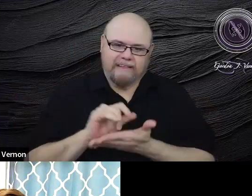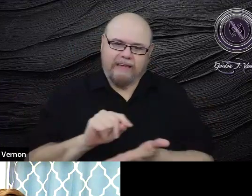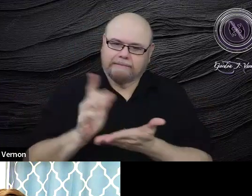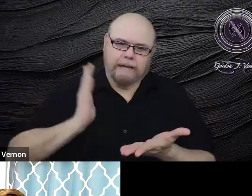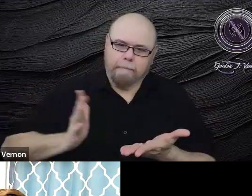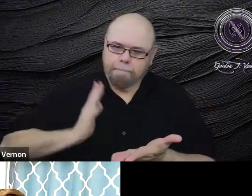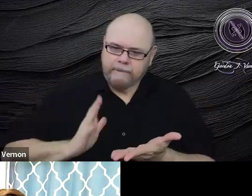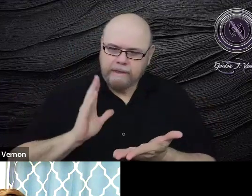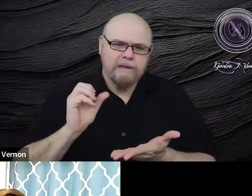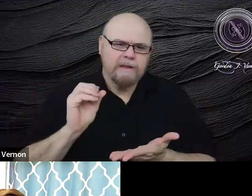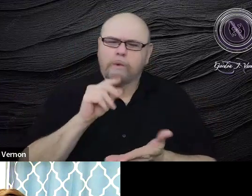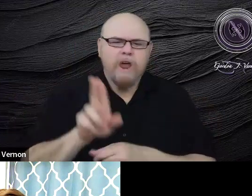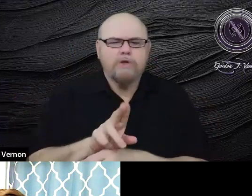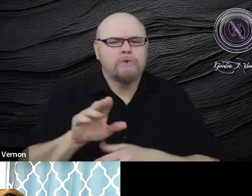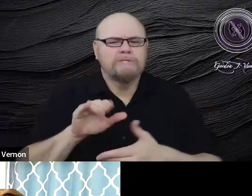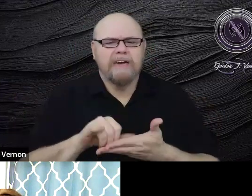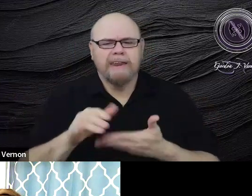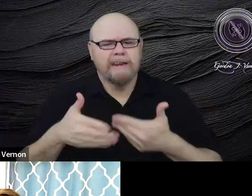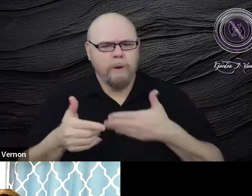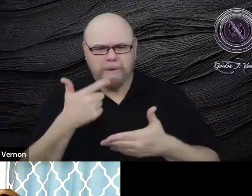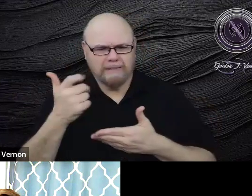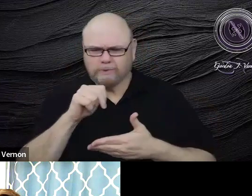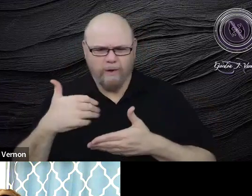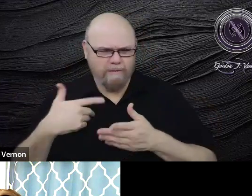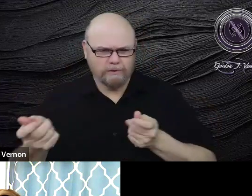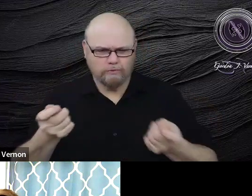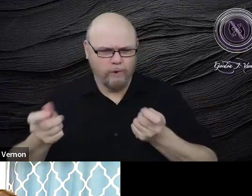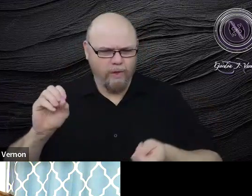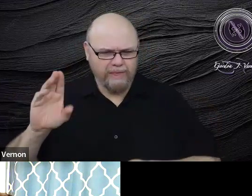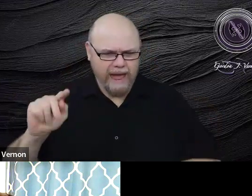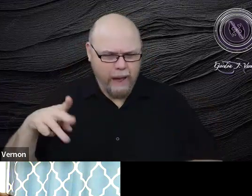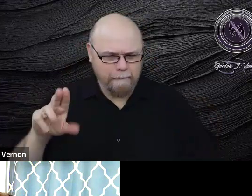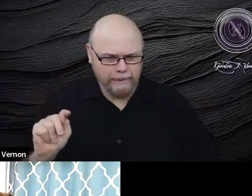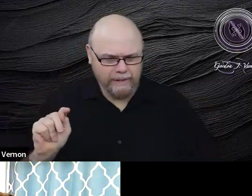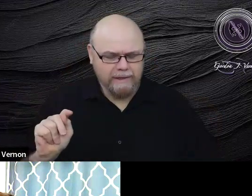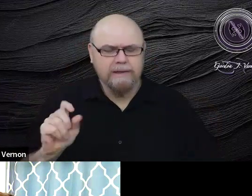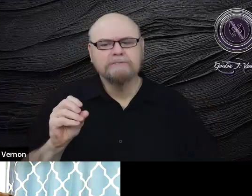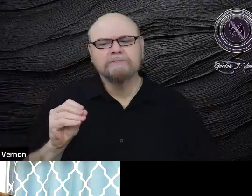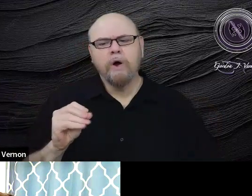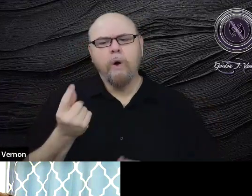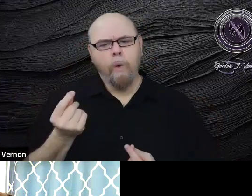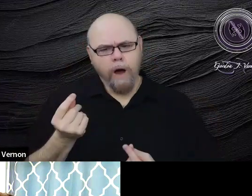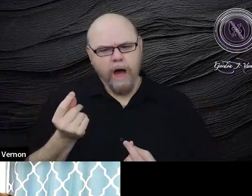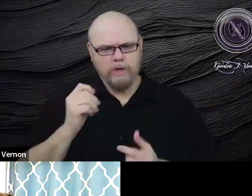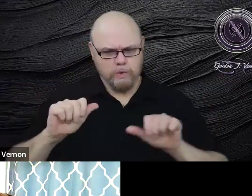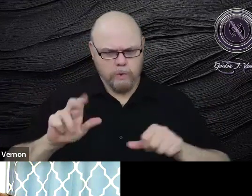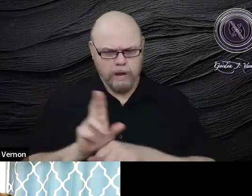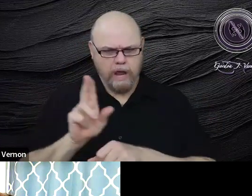So for example, when there was a target on the left side, the participant tended to rotate the head also